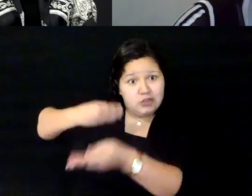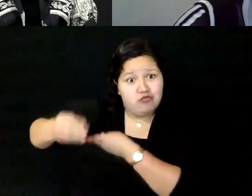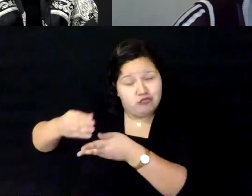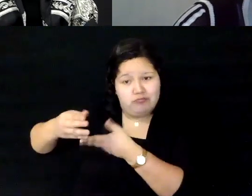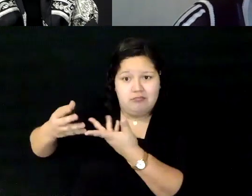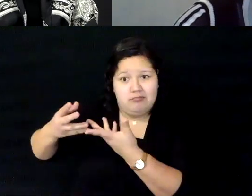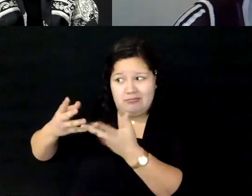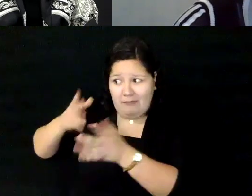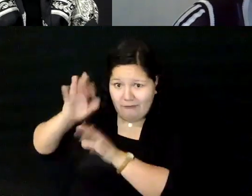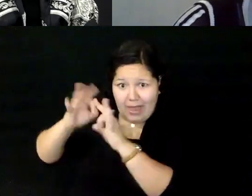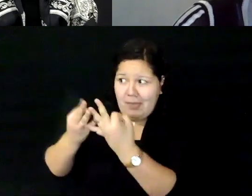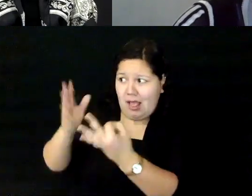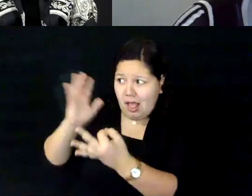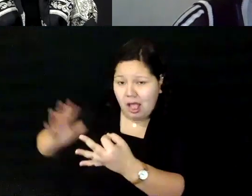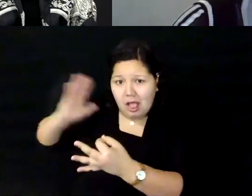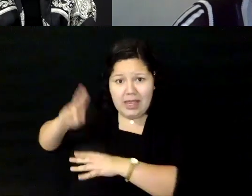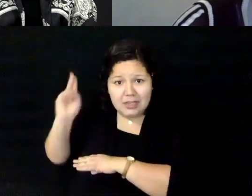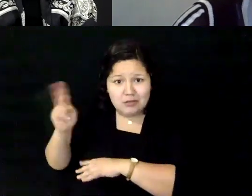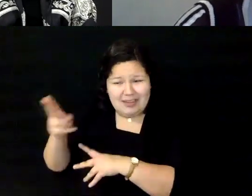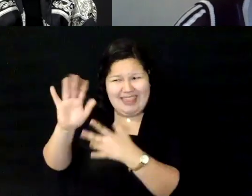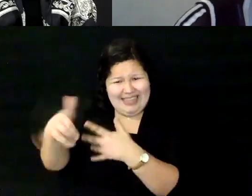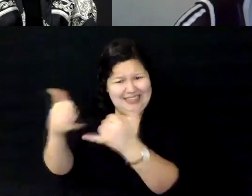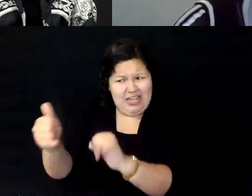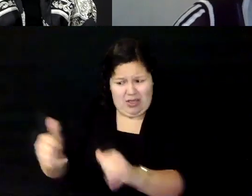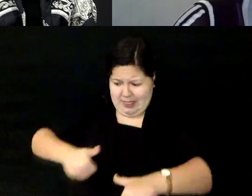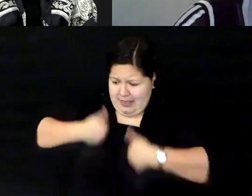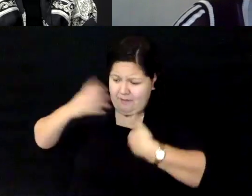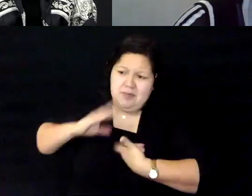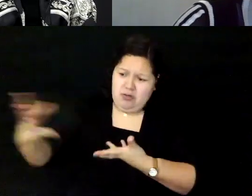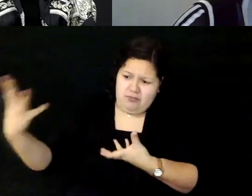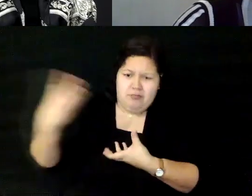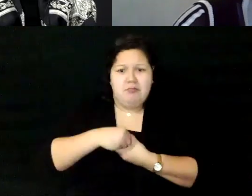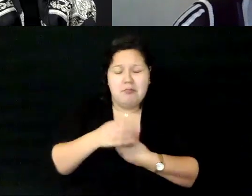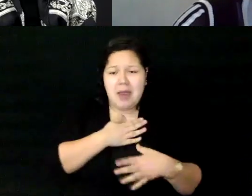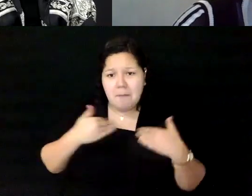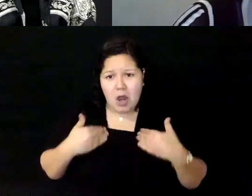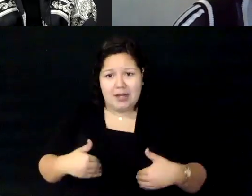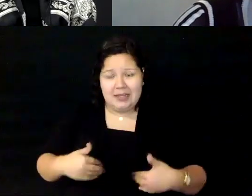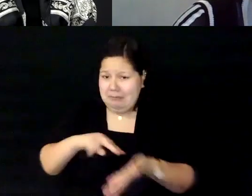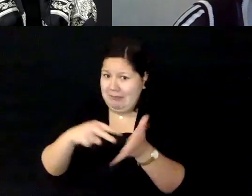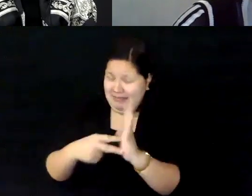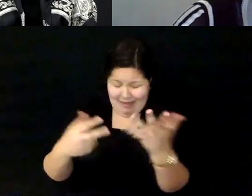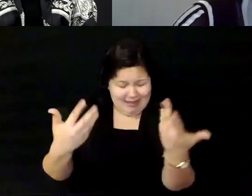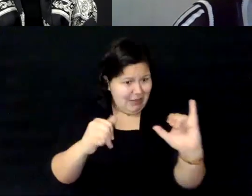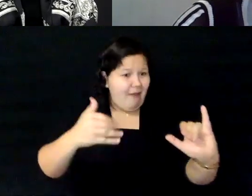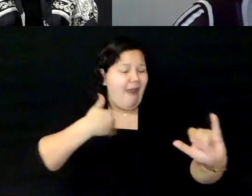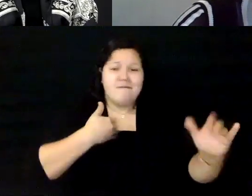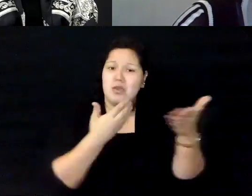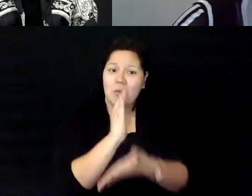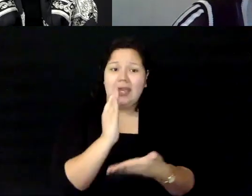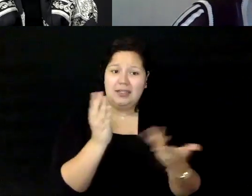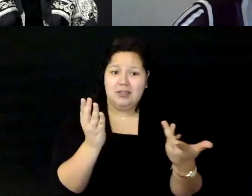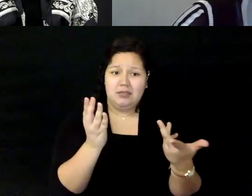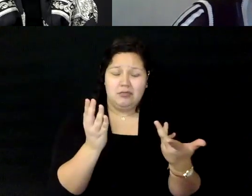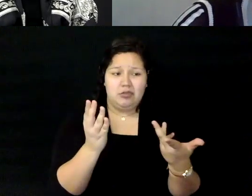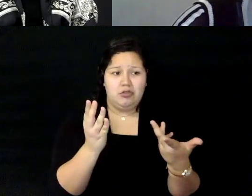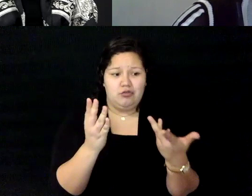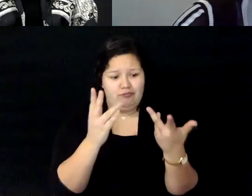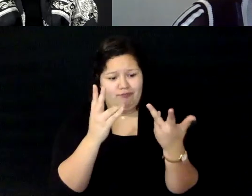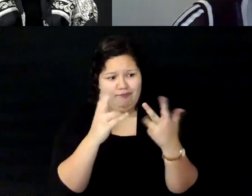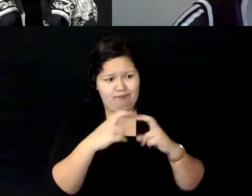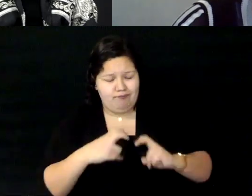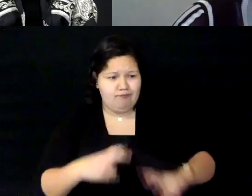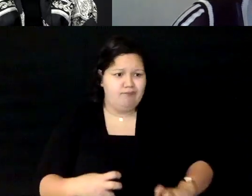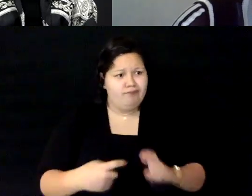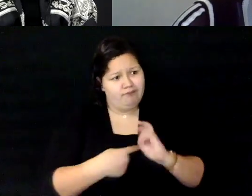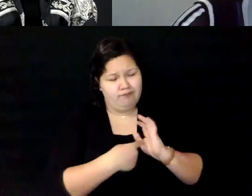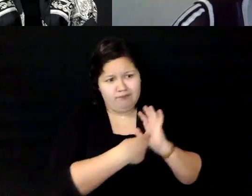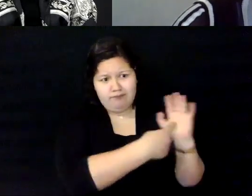it's all lived experiences in my body. And that gives me the right to reify and to perform in a